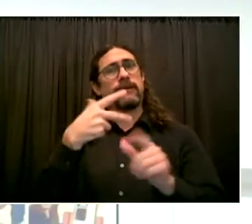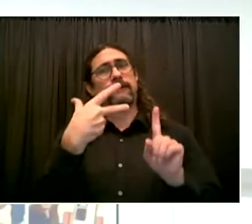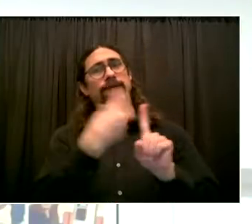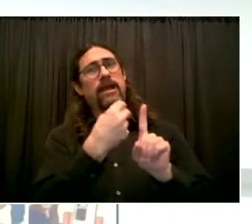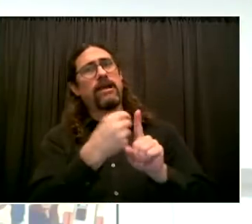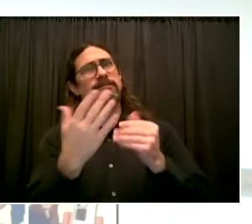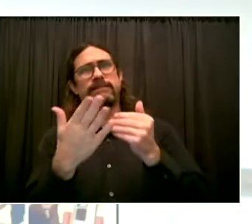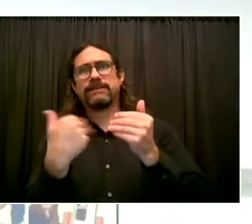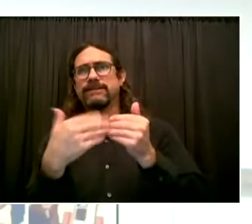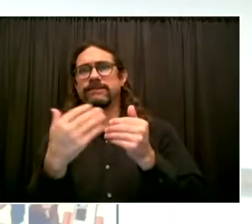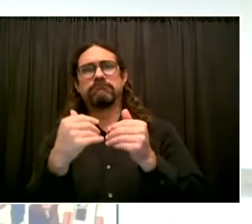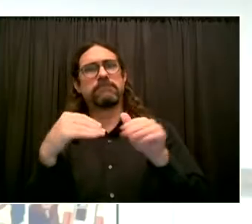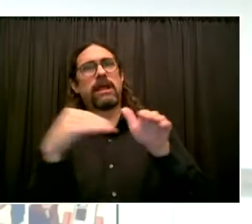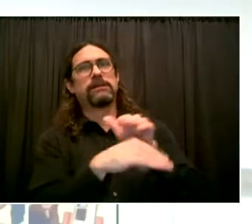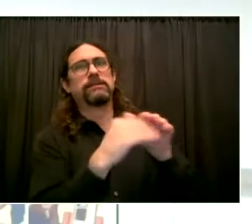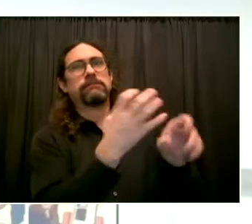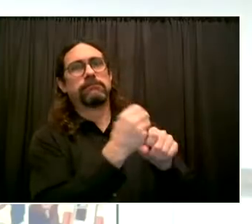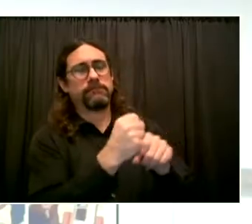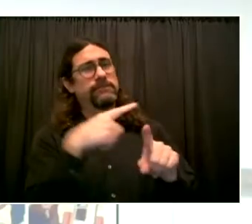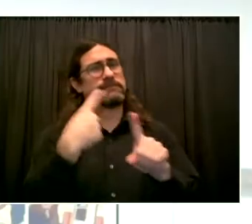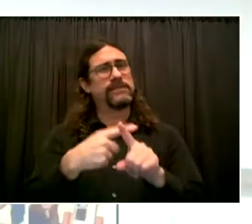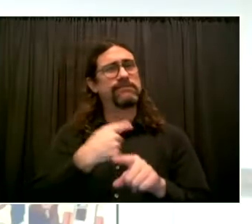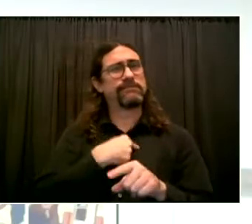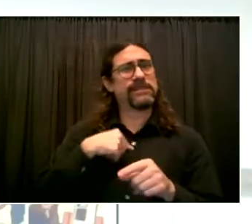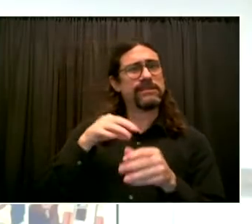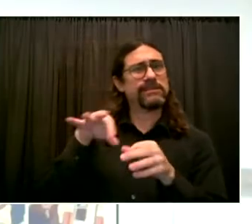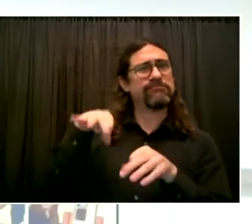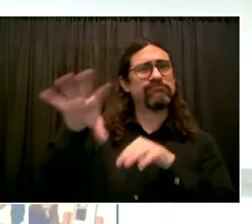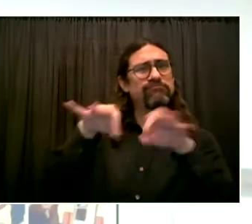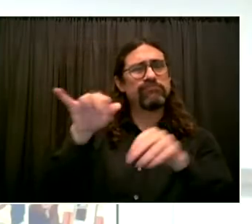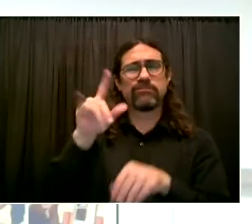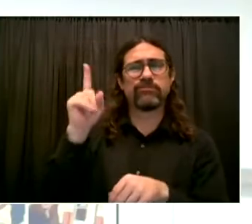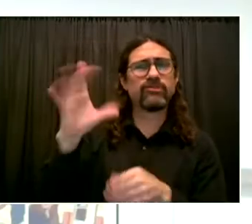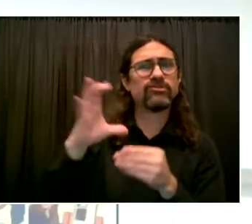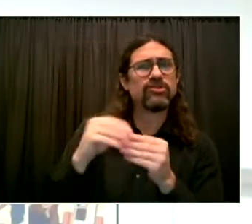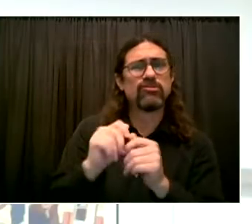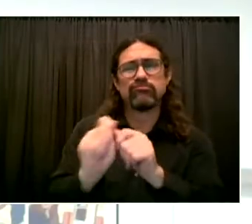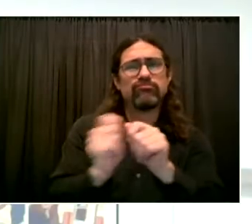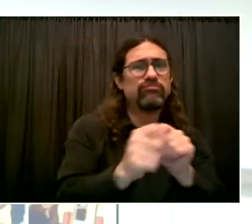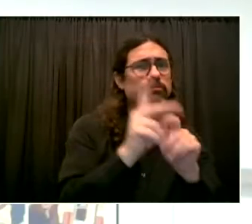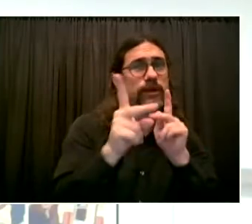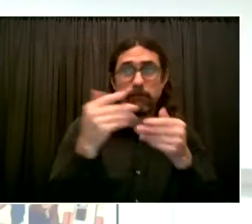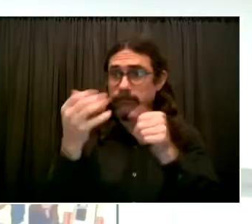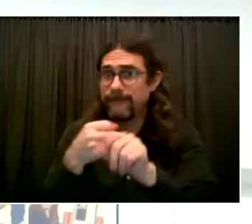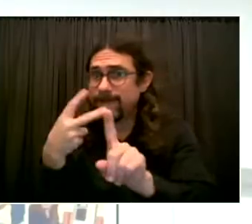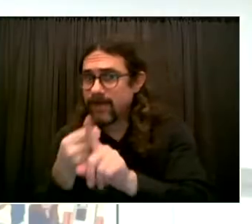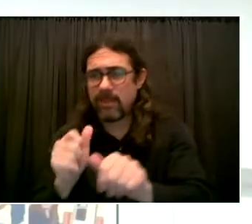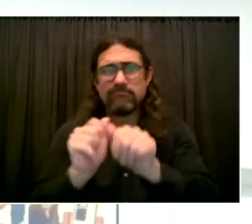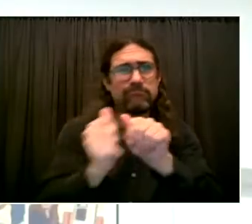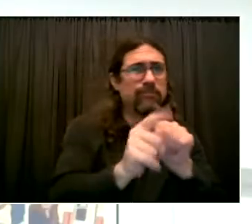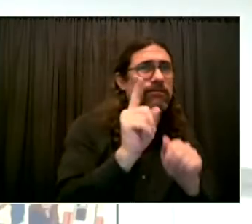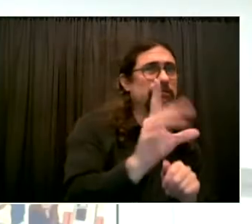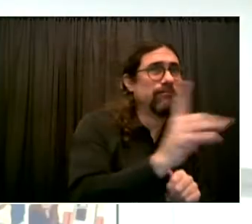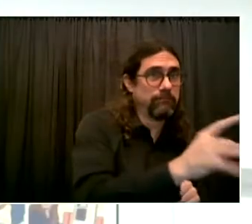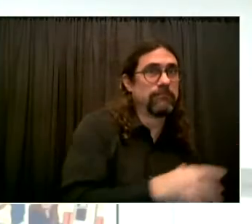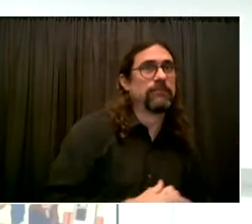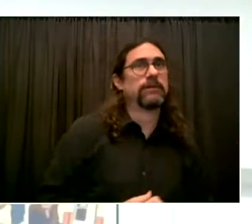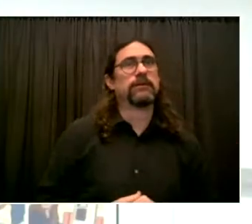INCENTIVES AND IMPROVE ACCESS AS WE HAVE IN NEW YORK CITY. WE HAVE SEEN THIS WITH OUR HEALTHCARE